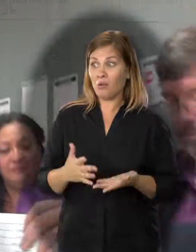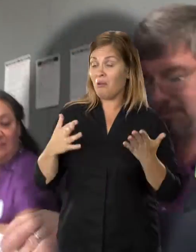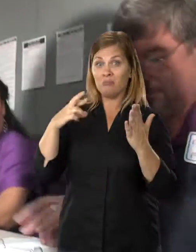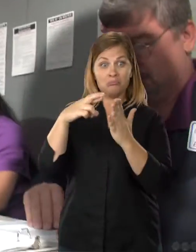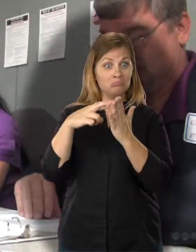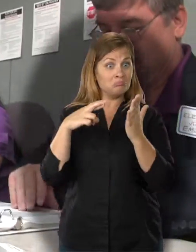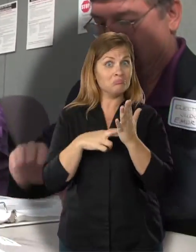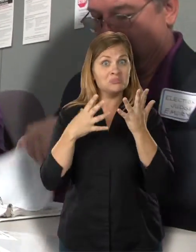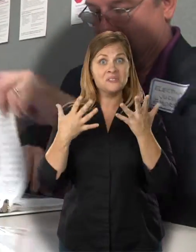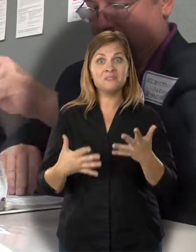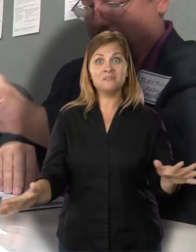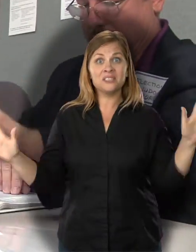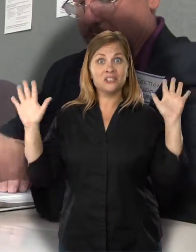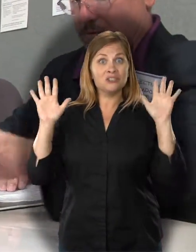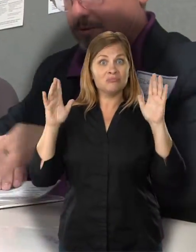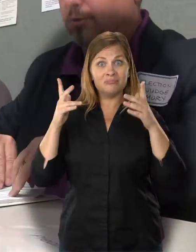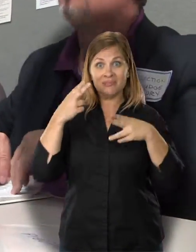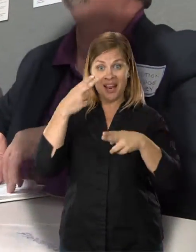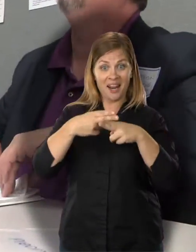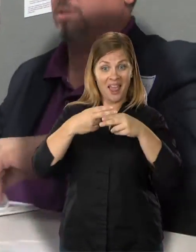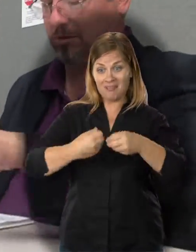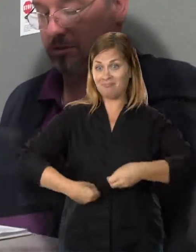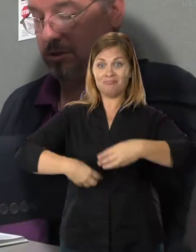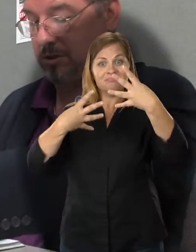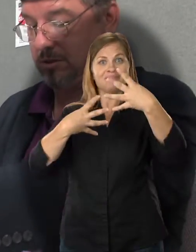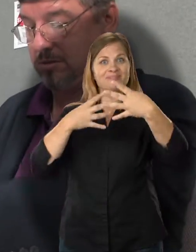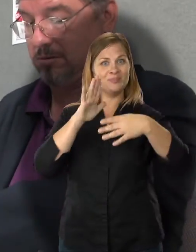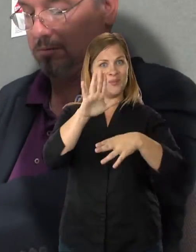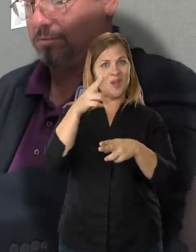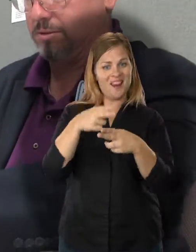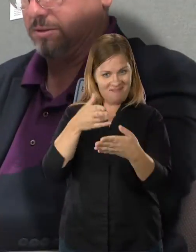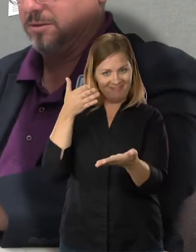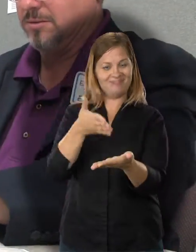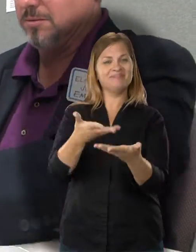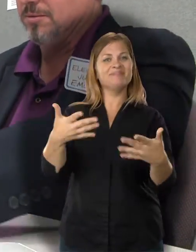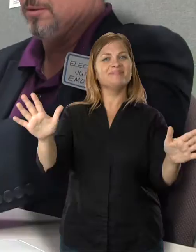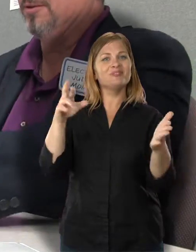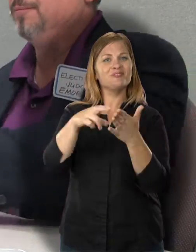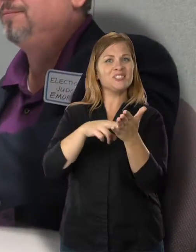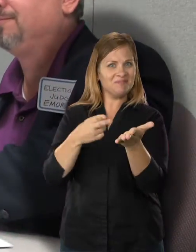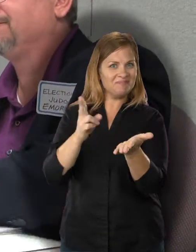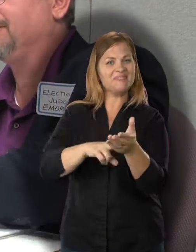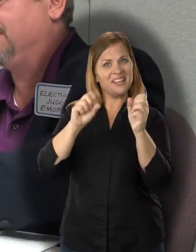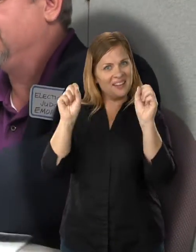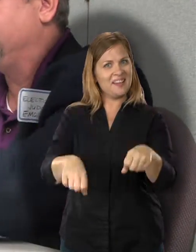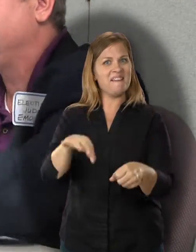Once you are registered, your name will appear on the list of registered voters at your polling place. That's it!